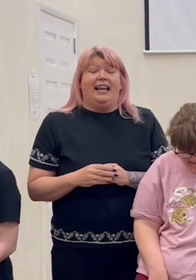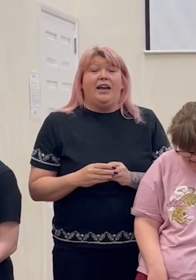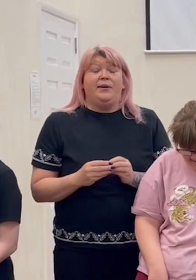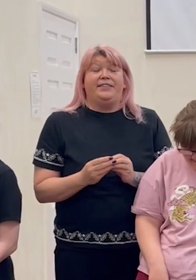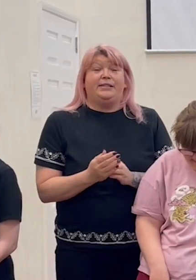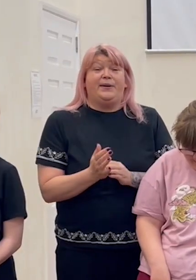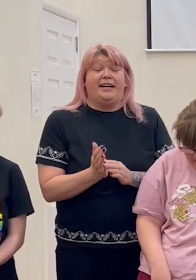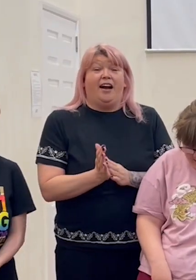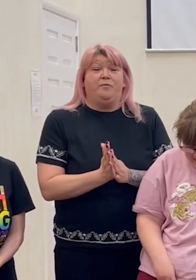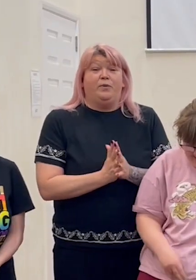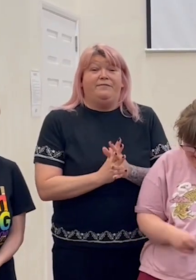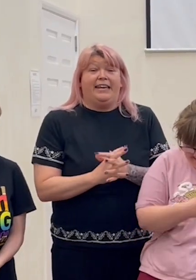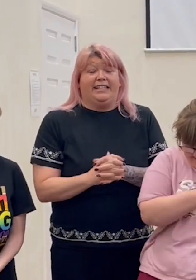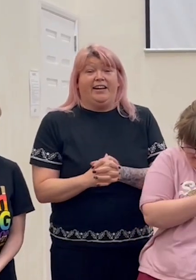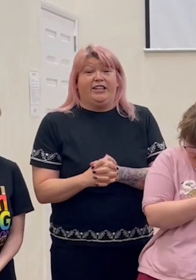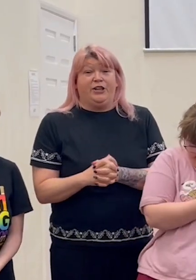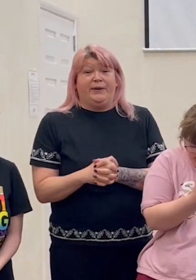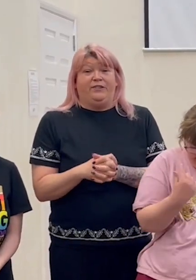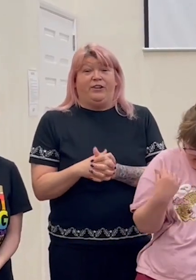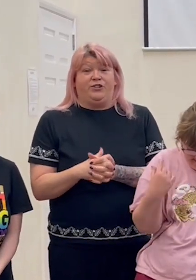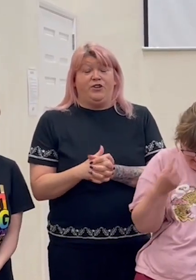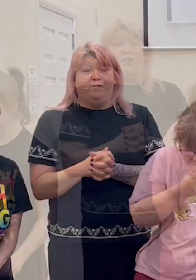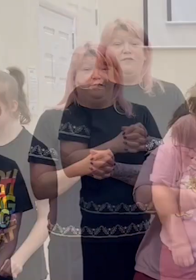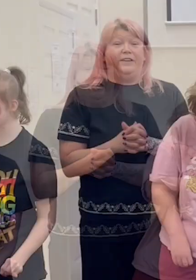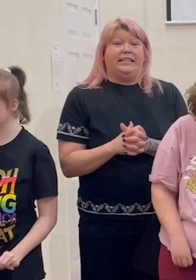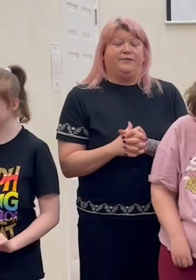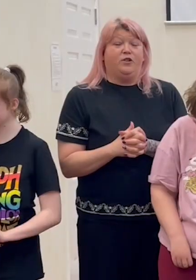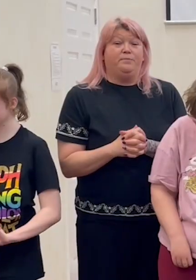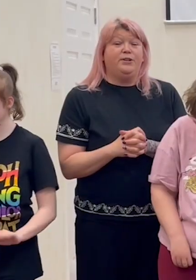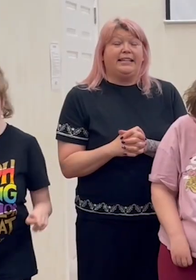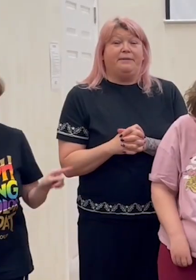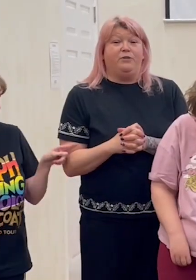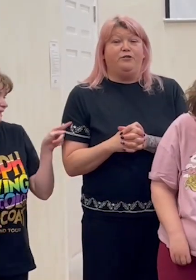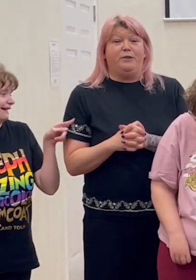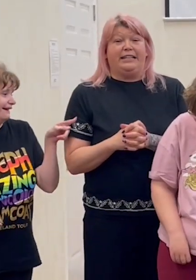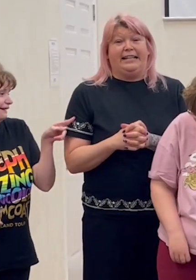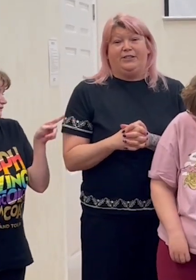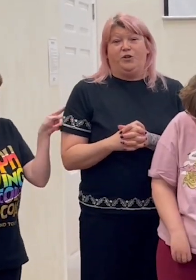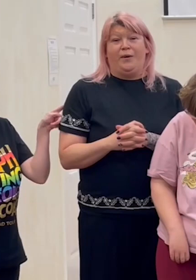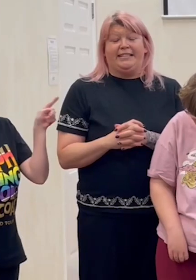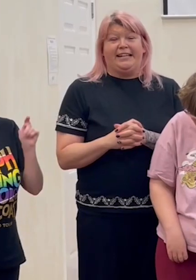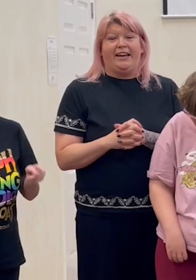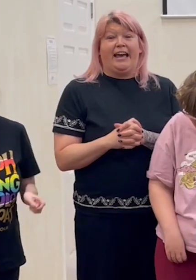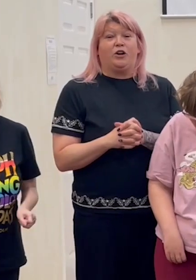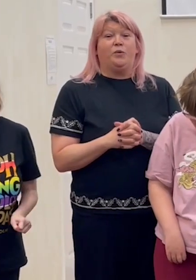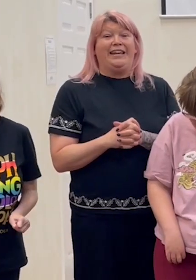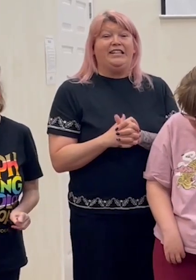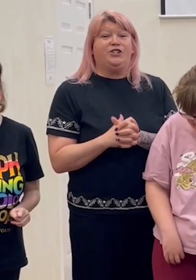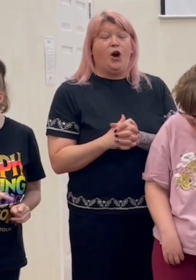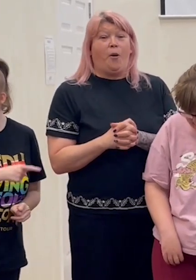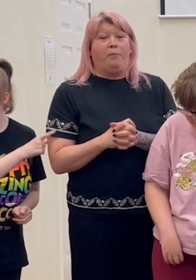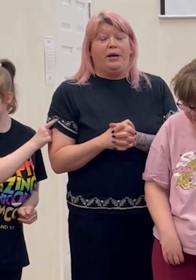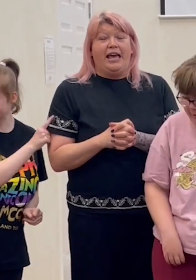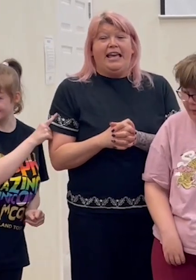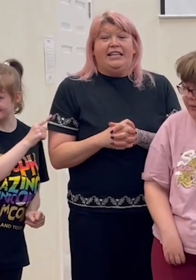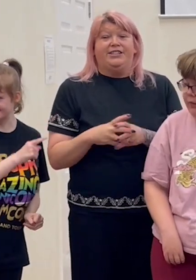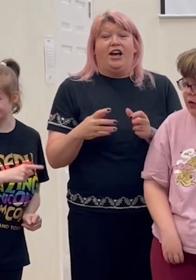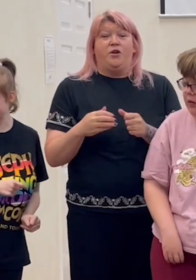Hello. This week I am with IgniteYou in Redruth. Its for music and movement and it’s a Wednesday night at Gwealan Top.